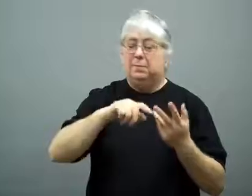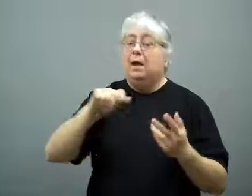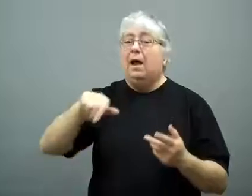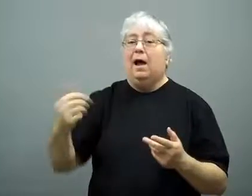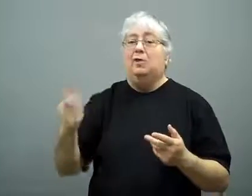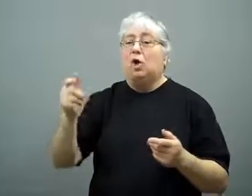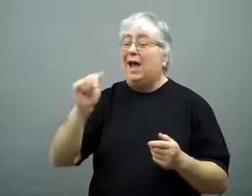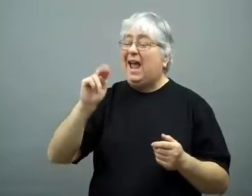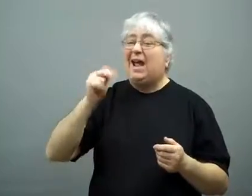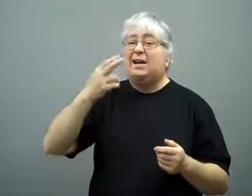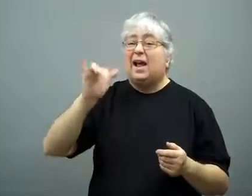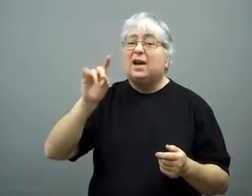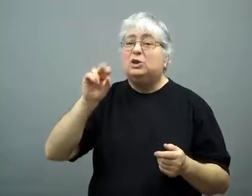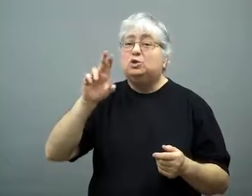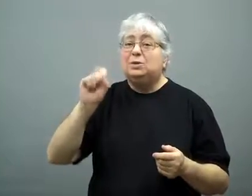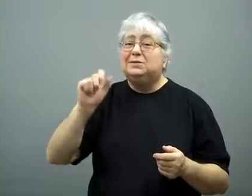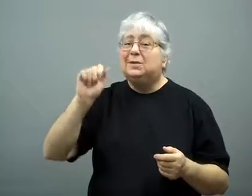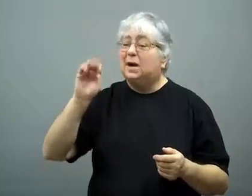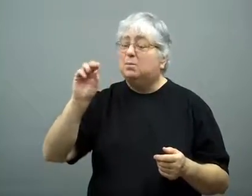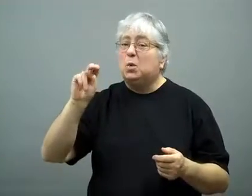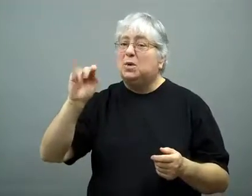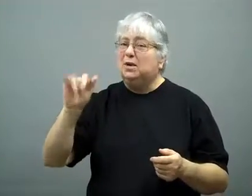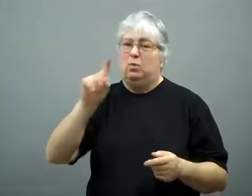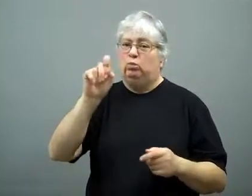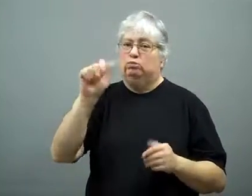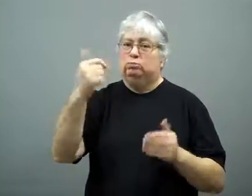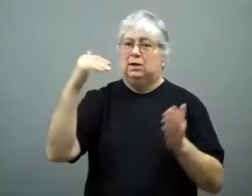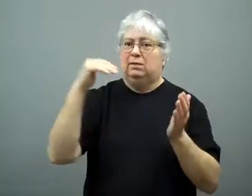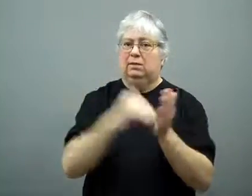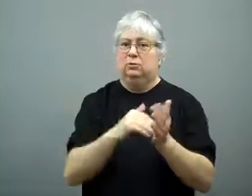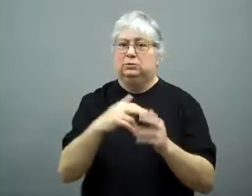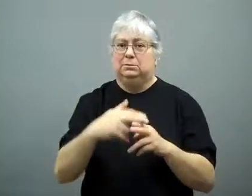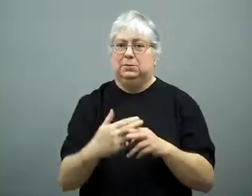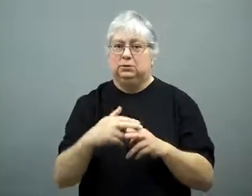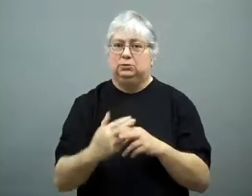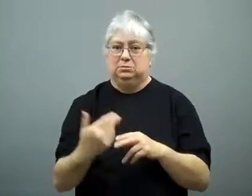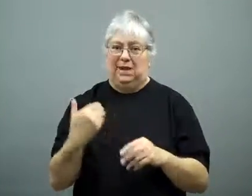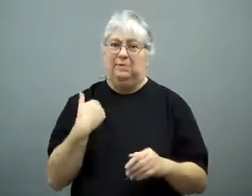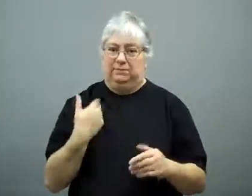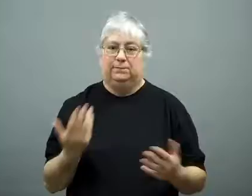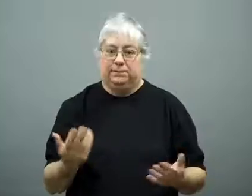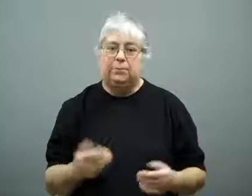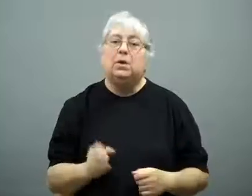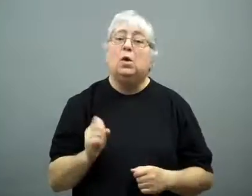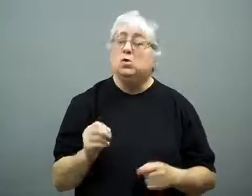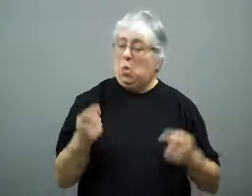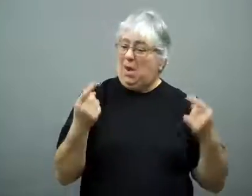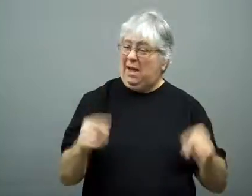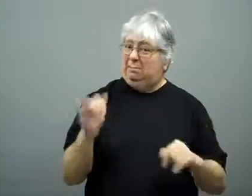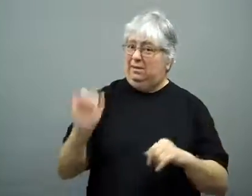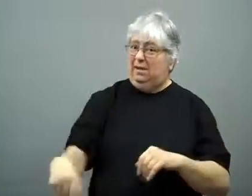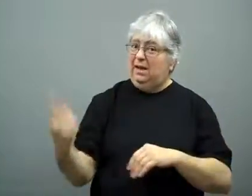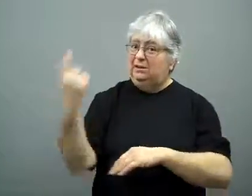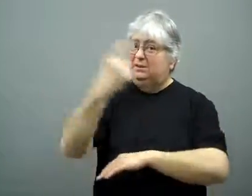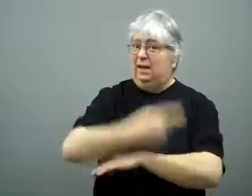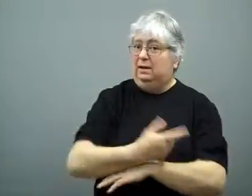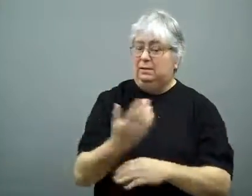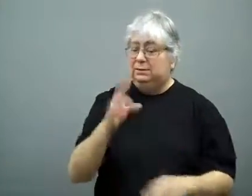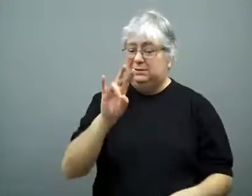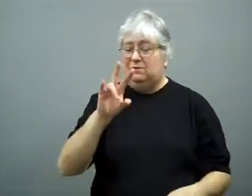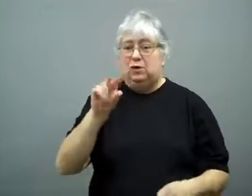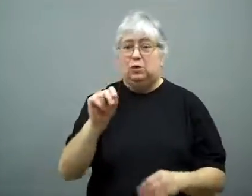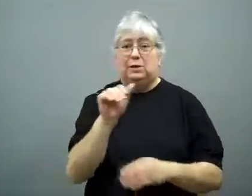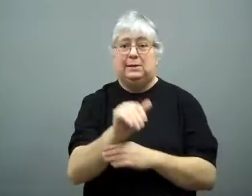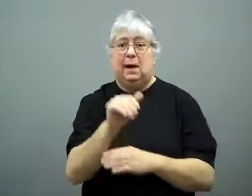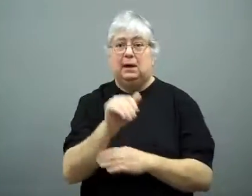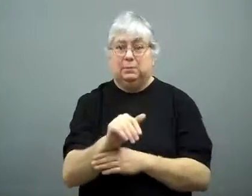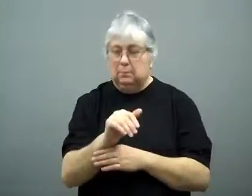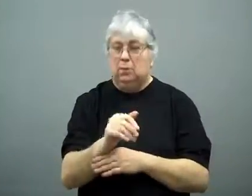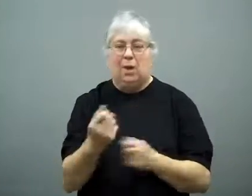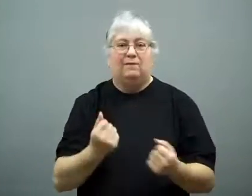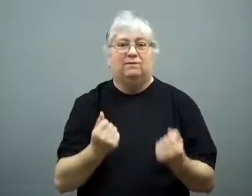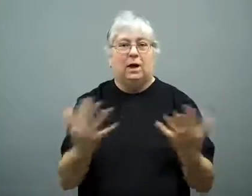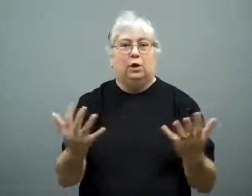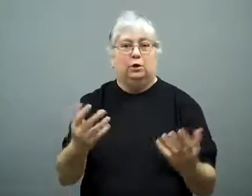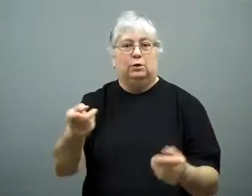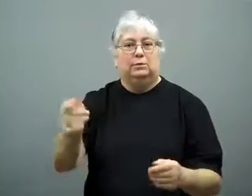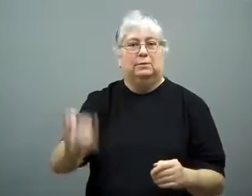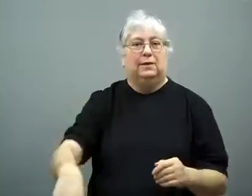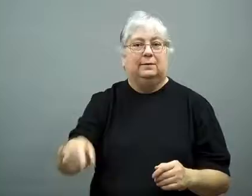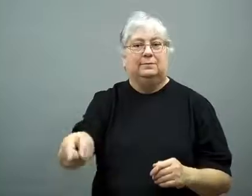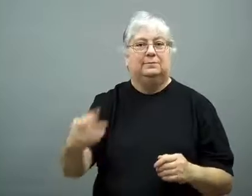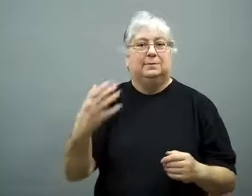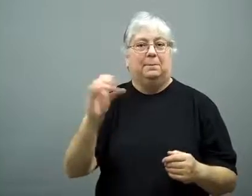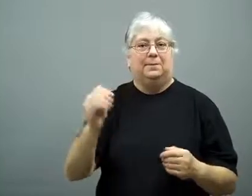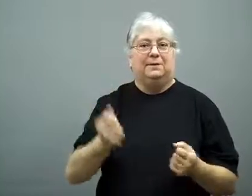and 110,000 pounds of anhydrous ammonia.